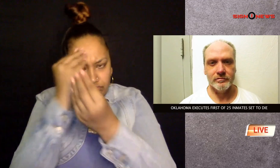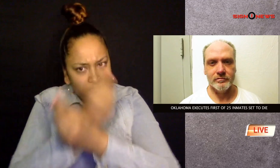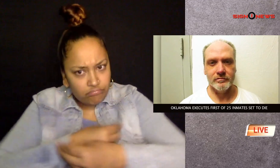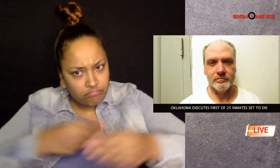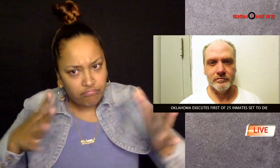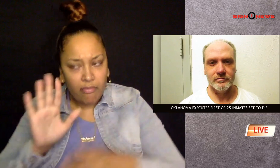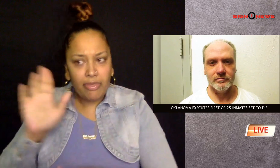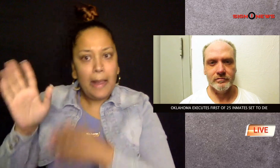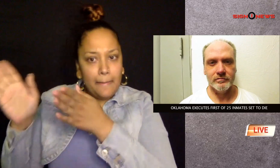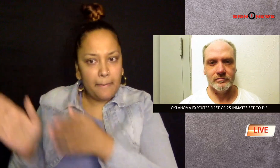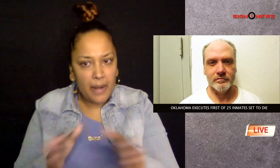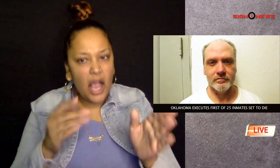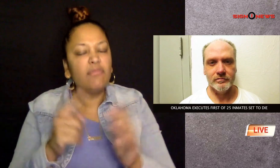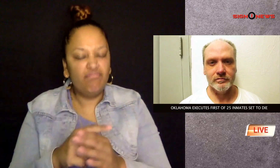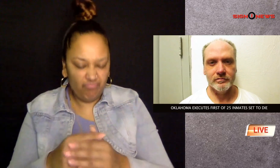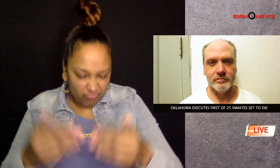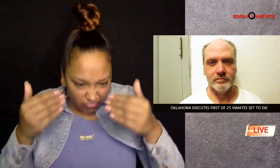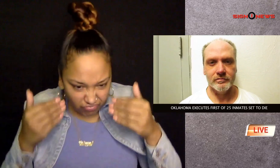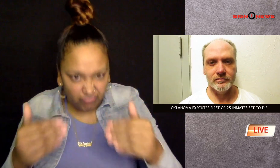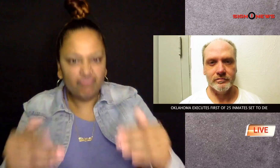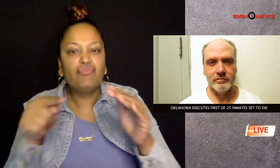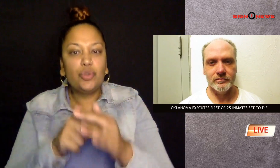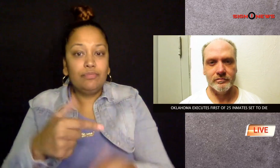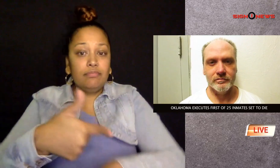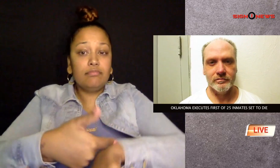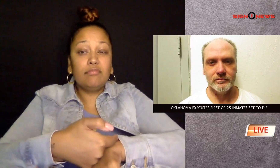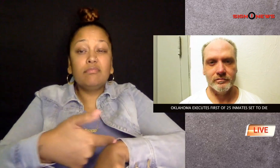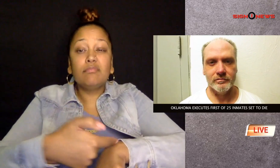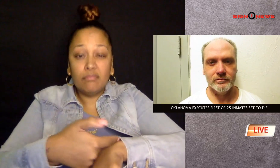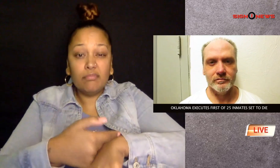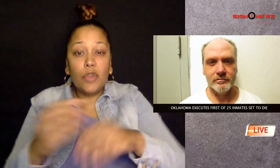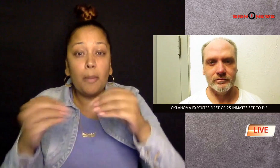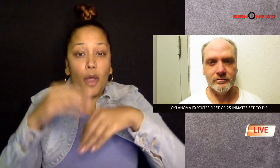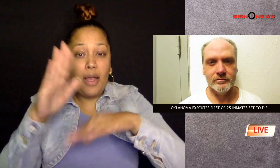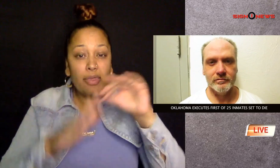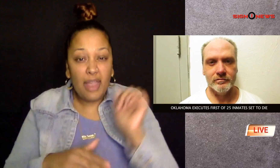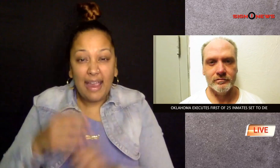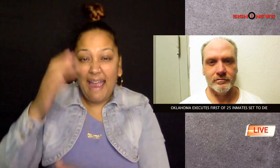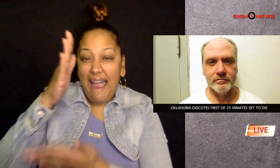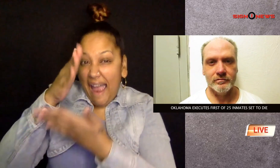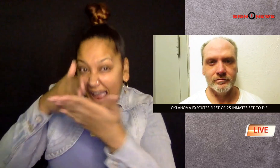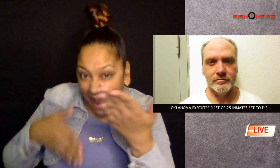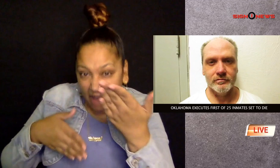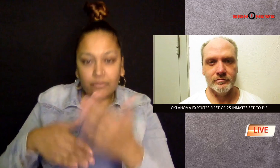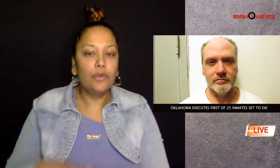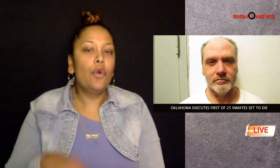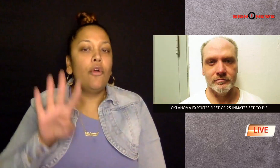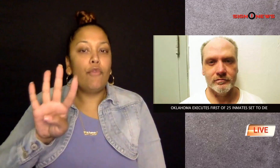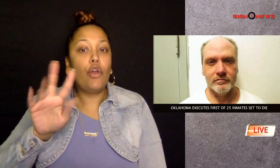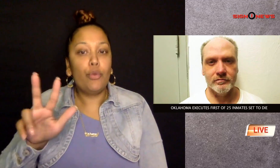last year the state of Oklahoma announced its plan to execute more than half of the 43